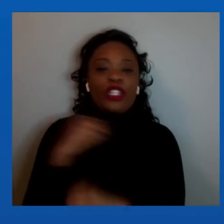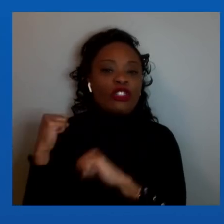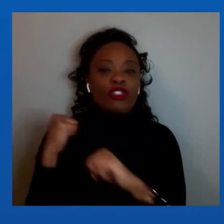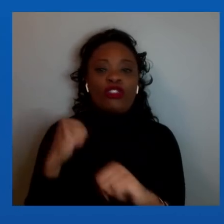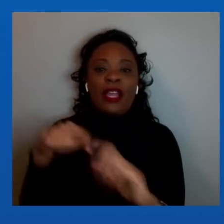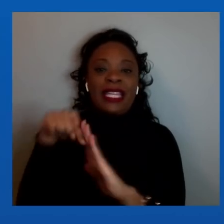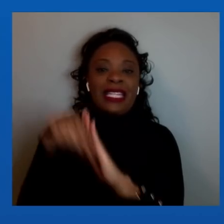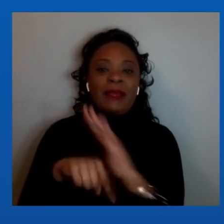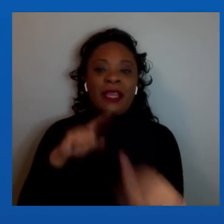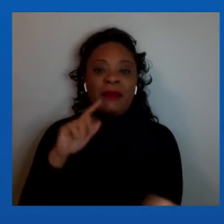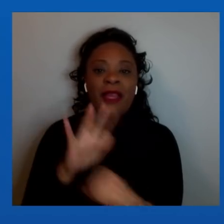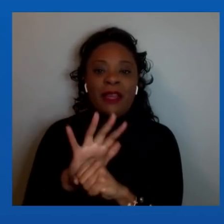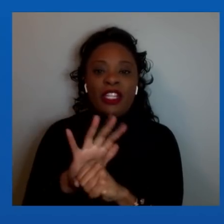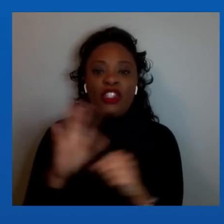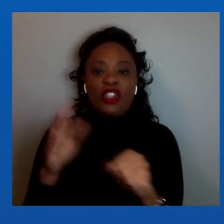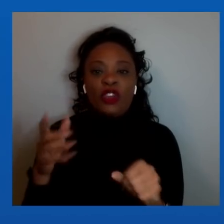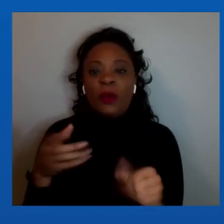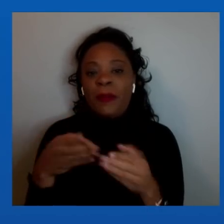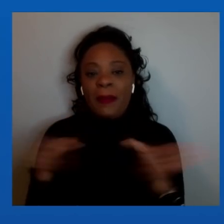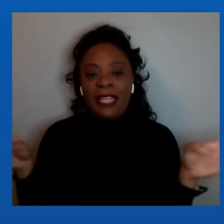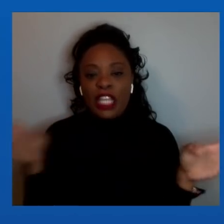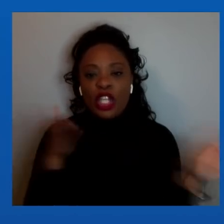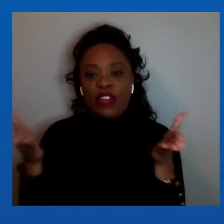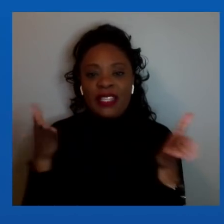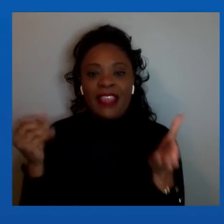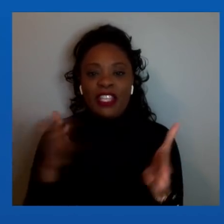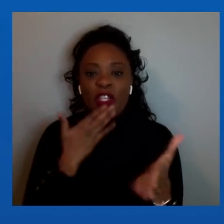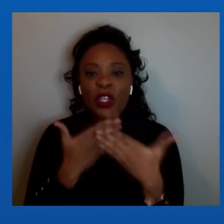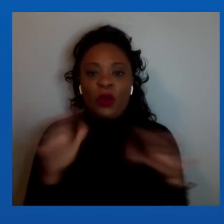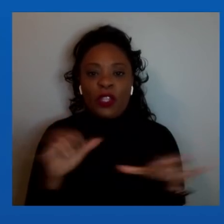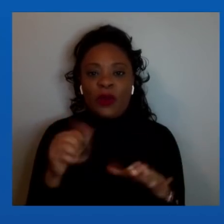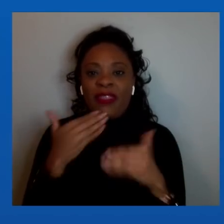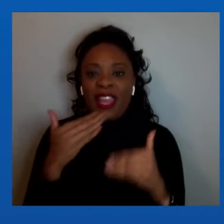to public service and this good work. So, thank you, Sharron, for that introduction.